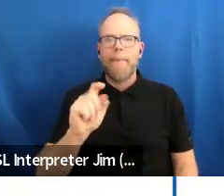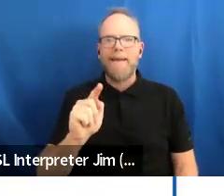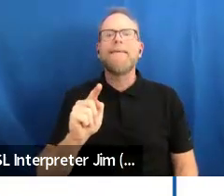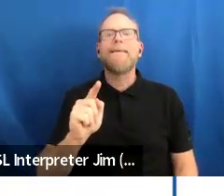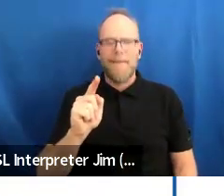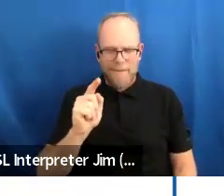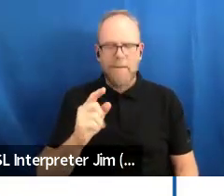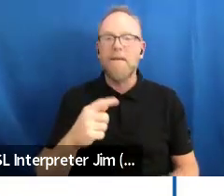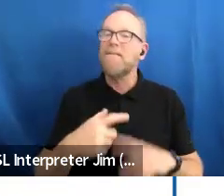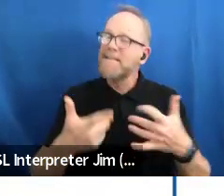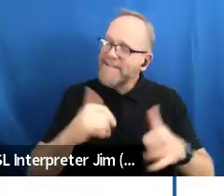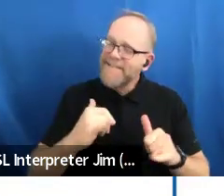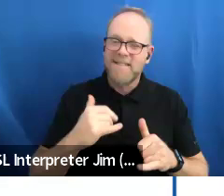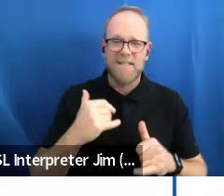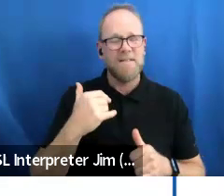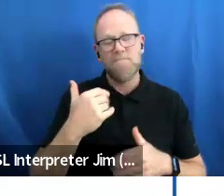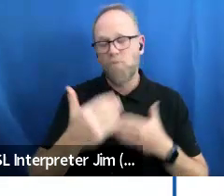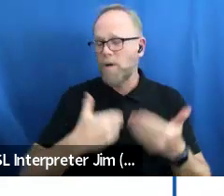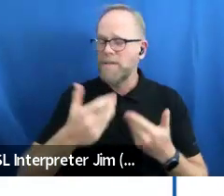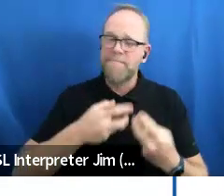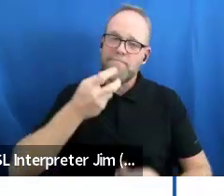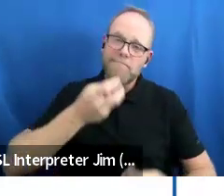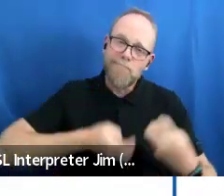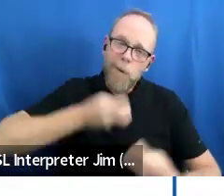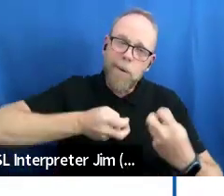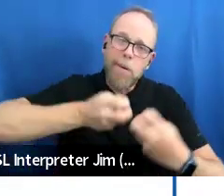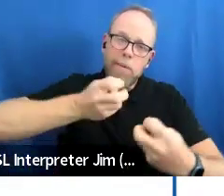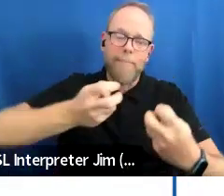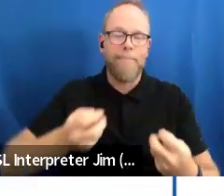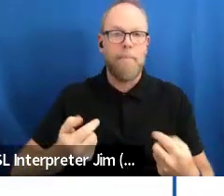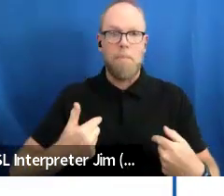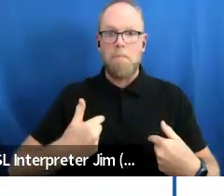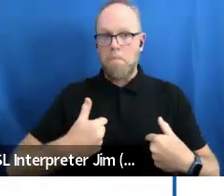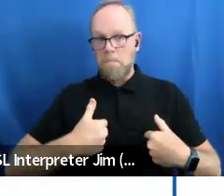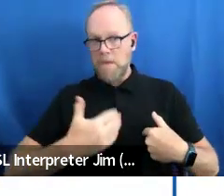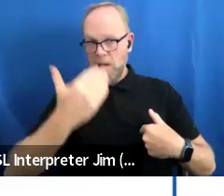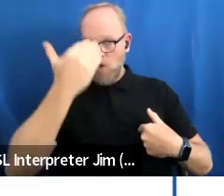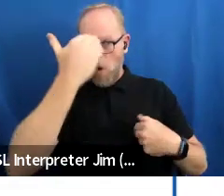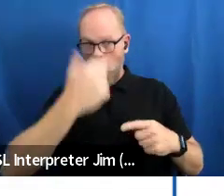And so you know I feel like I don't know what the answer is to do better enforcement.